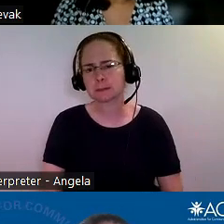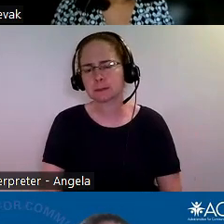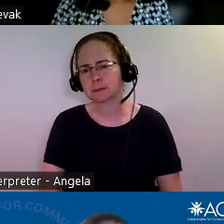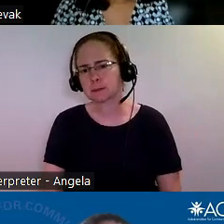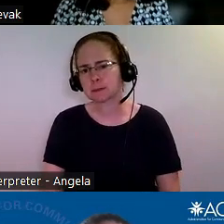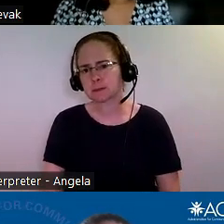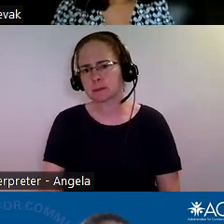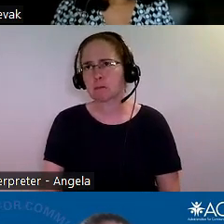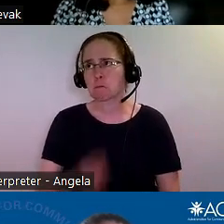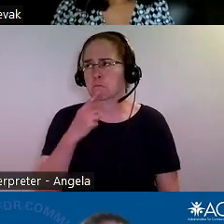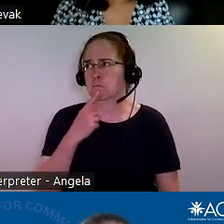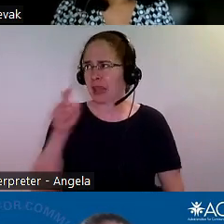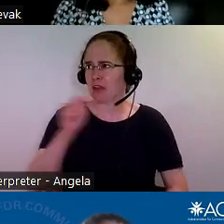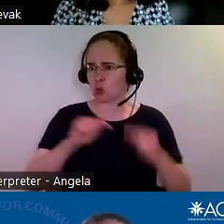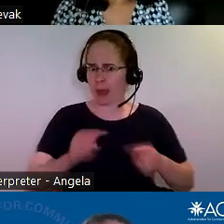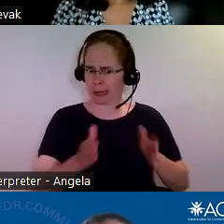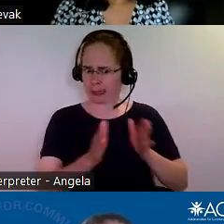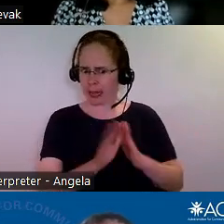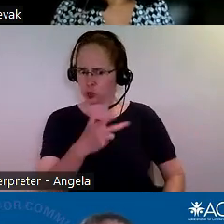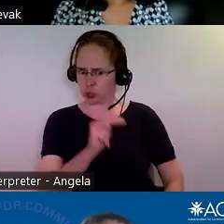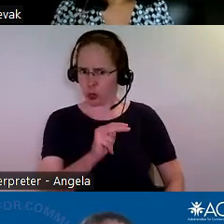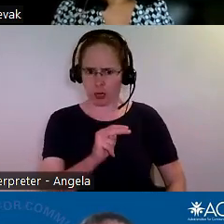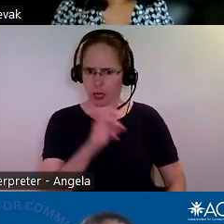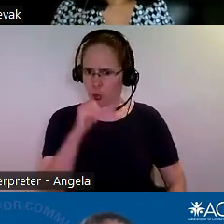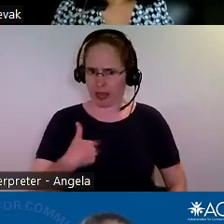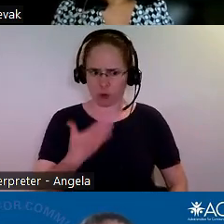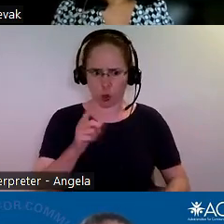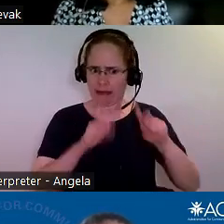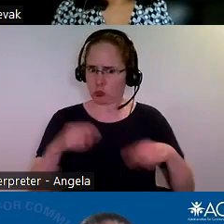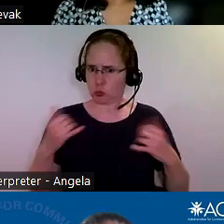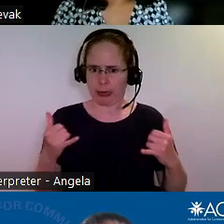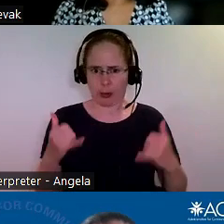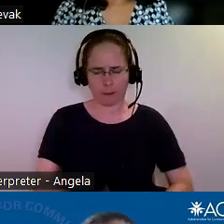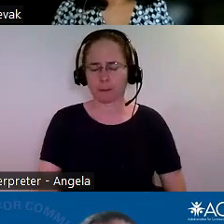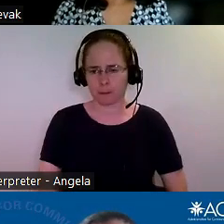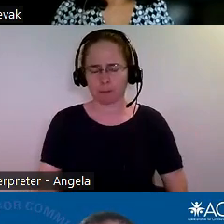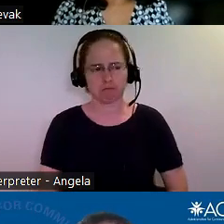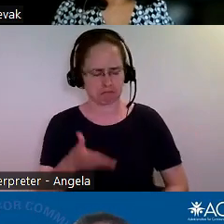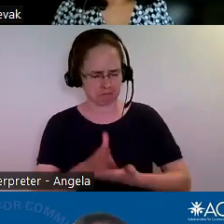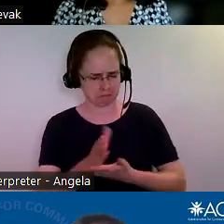(Purvi Sevak) I would have to go back and ask Sharon. So, I don't have a good answer for that right now. (Anjali Forber-Pratt) That's alright, no worries.